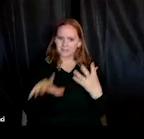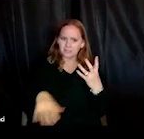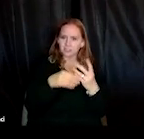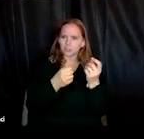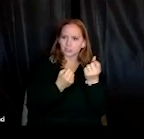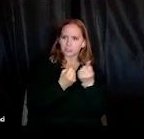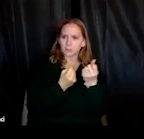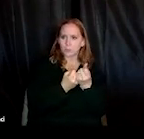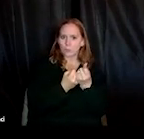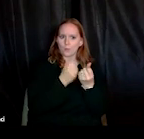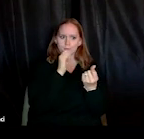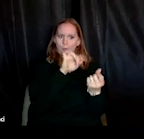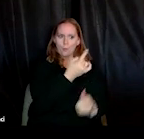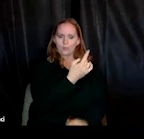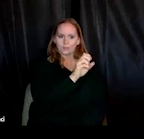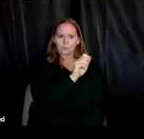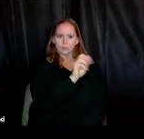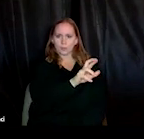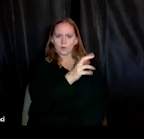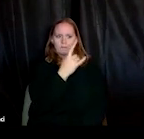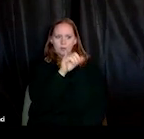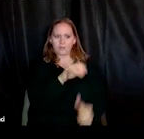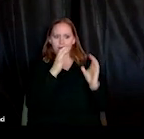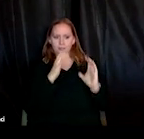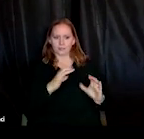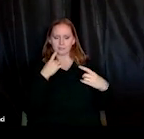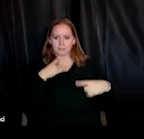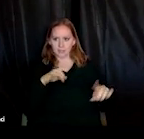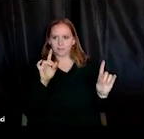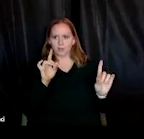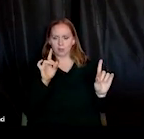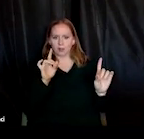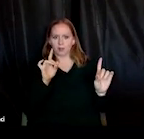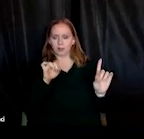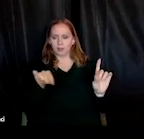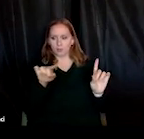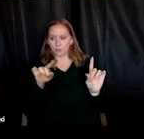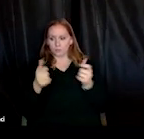than just SOAR in order for that client to be successful. And the ones that we found to be the most successful were the ones